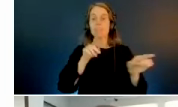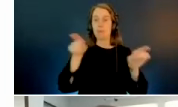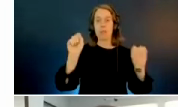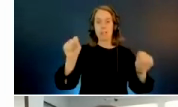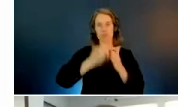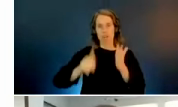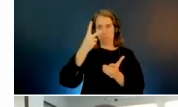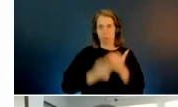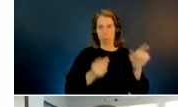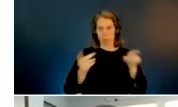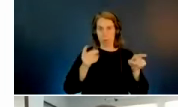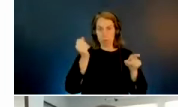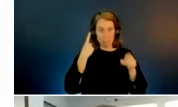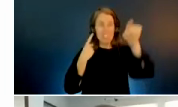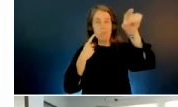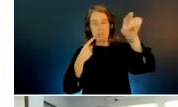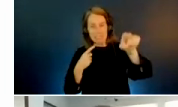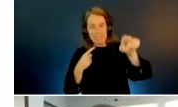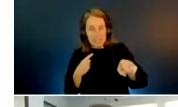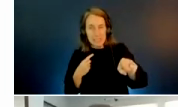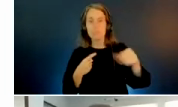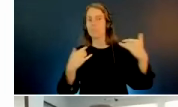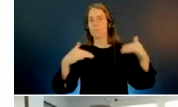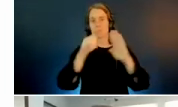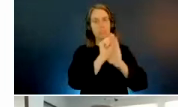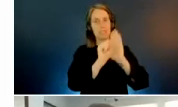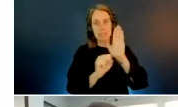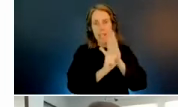state election commission and kind of everything that's going on with elections statewide so it's